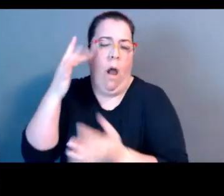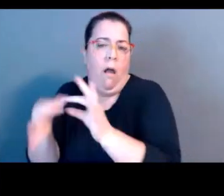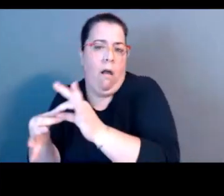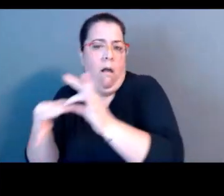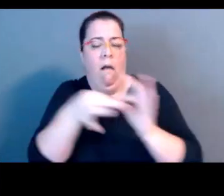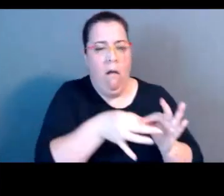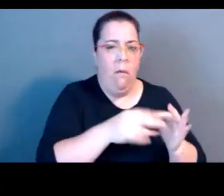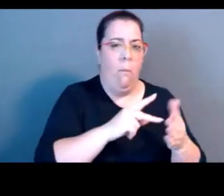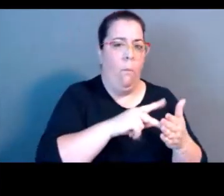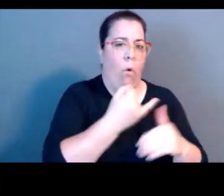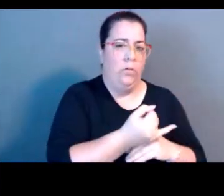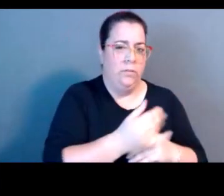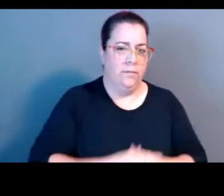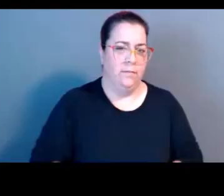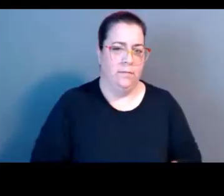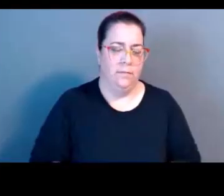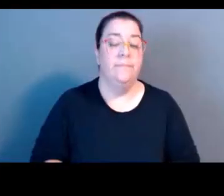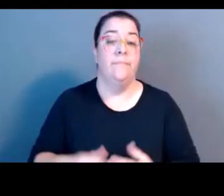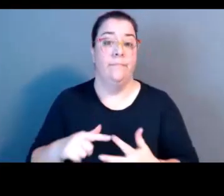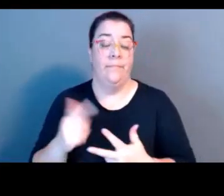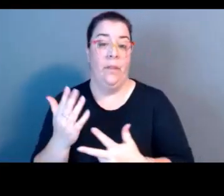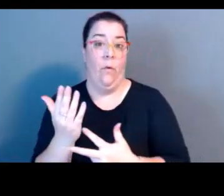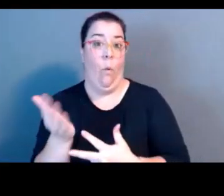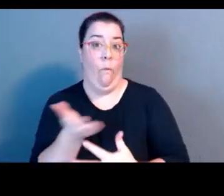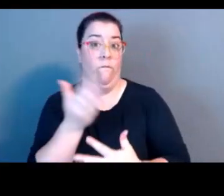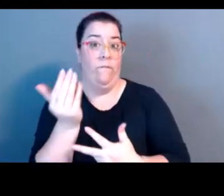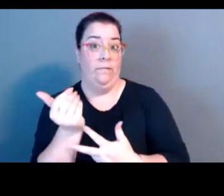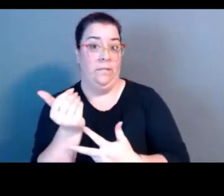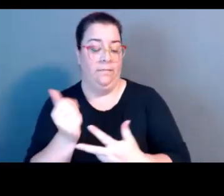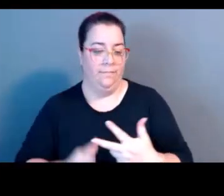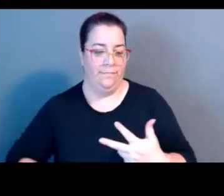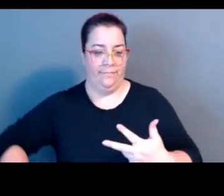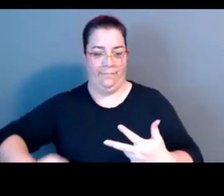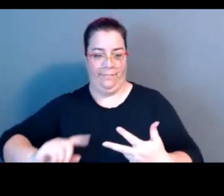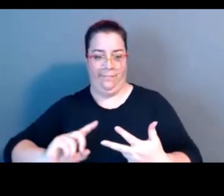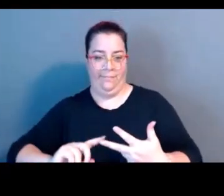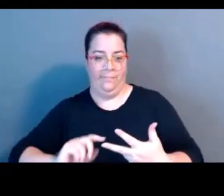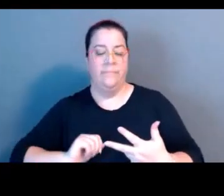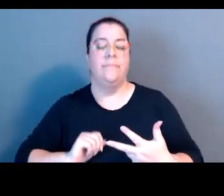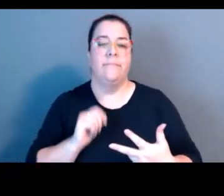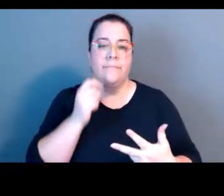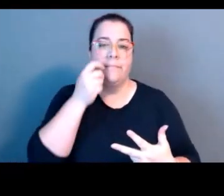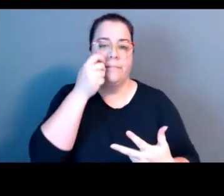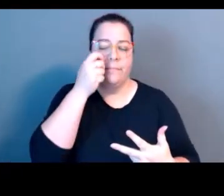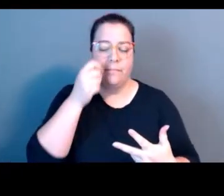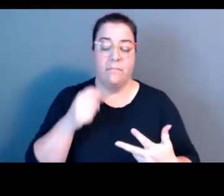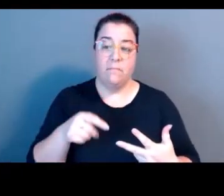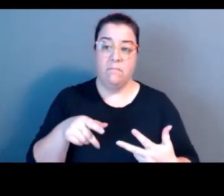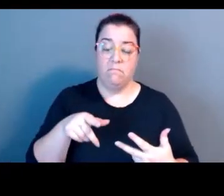This sub-criteria is out of 15. Finally, we want you to demonstrate to us how this project is suitable and timely